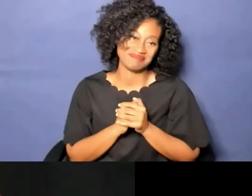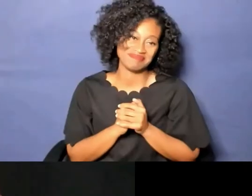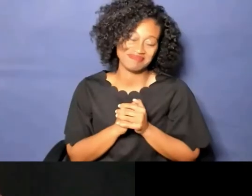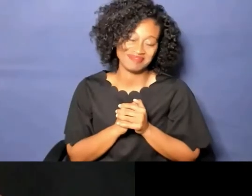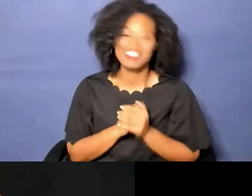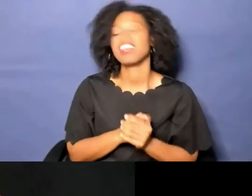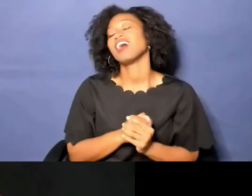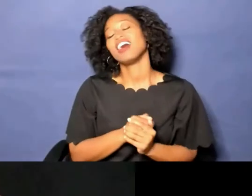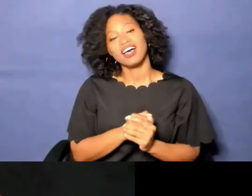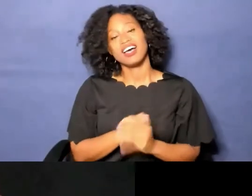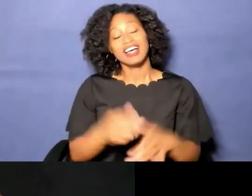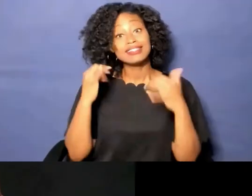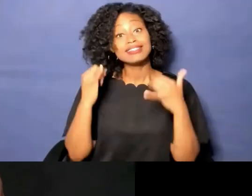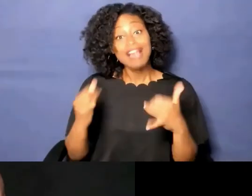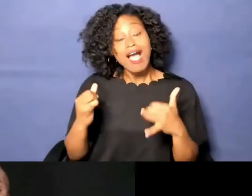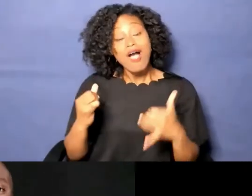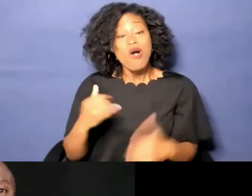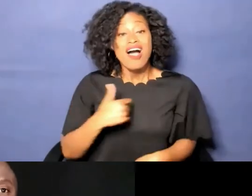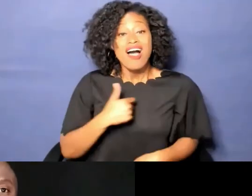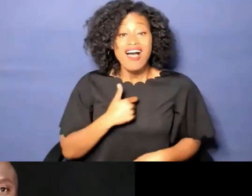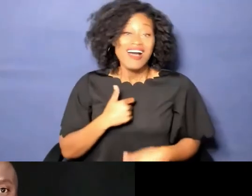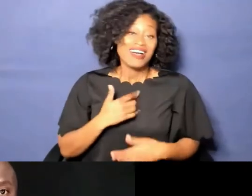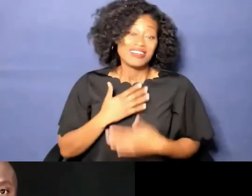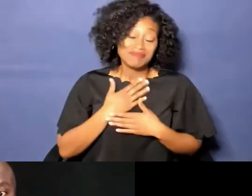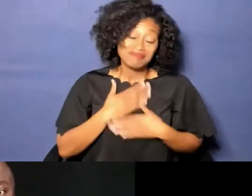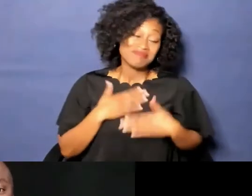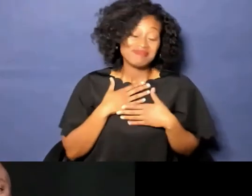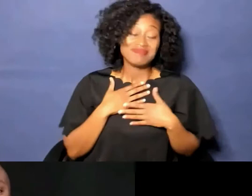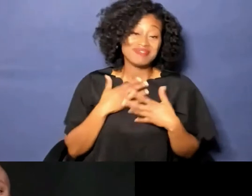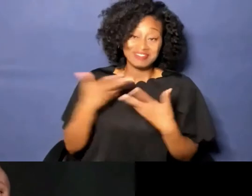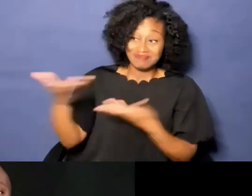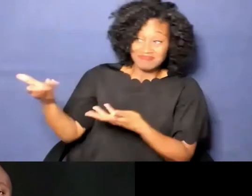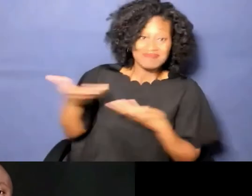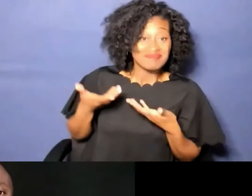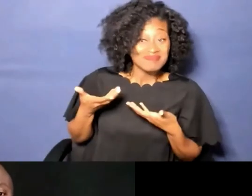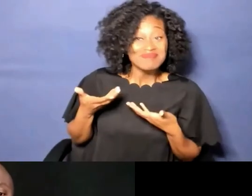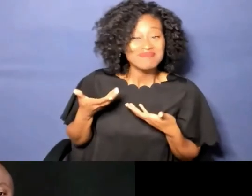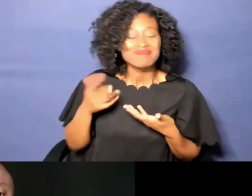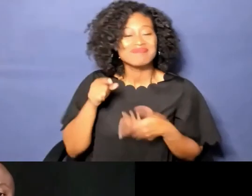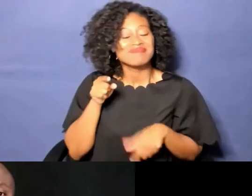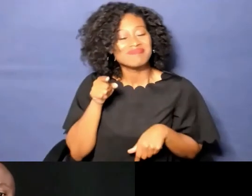Is my pleasure at this point to introduce joins Wimberly, who is director of professional